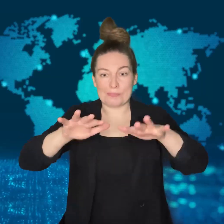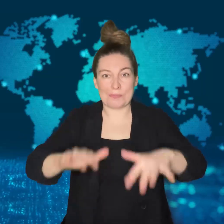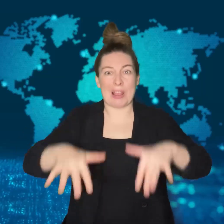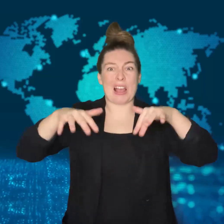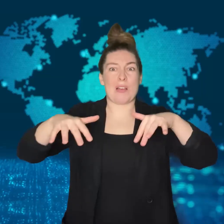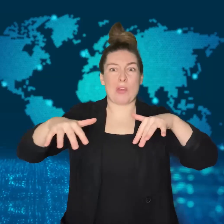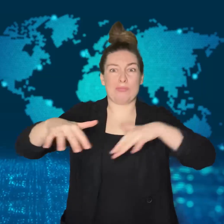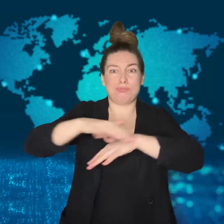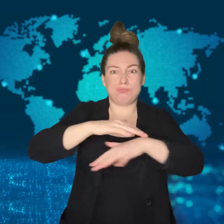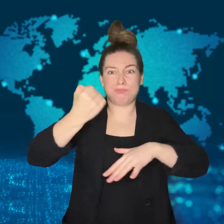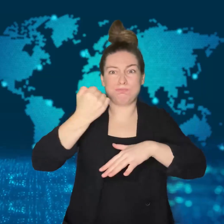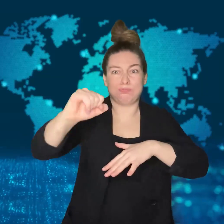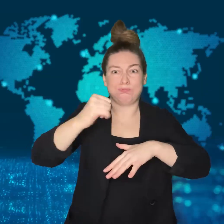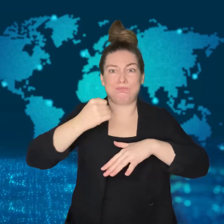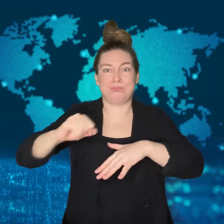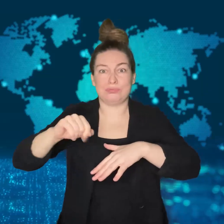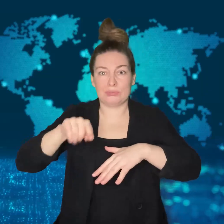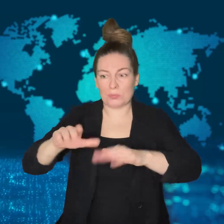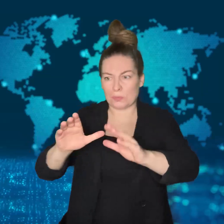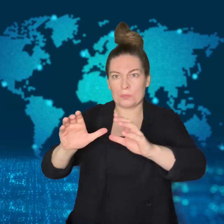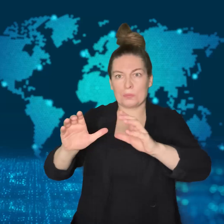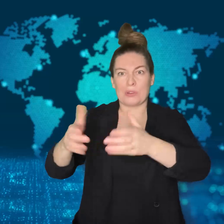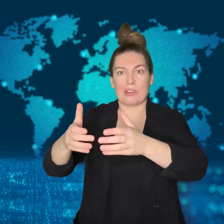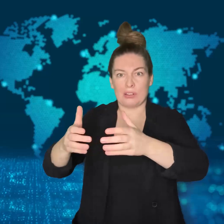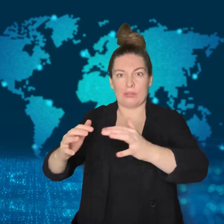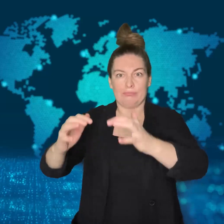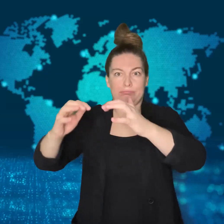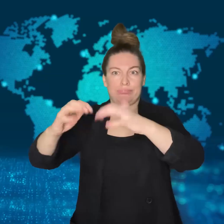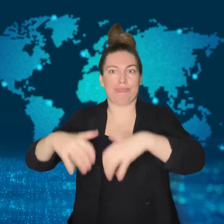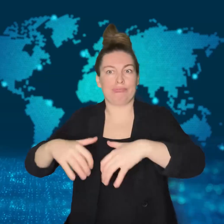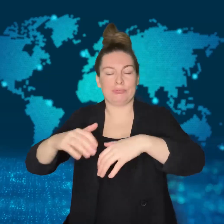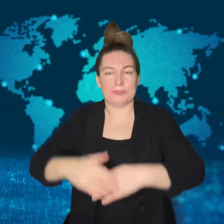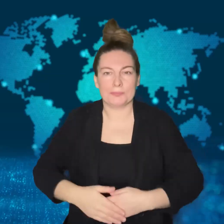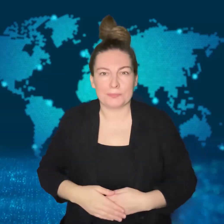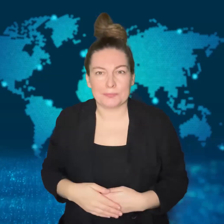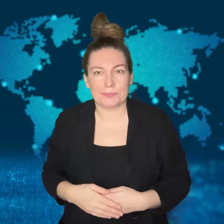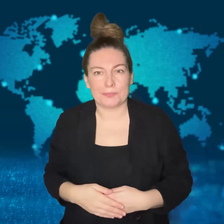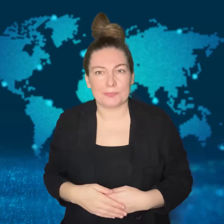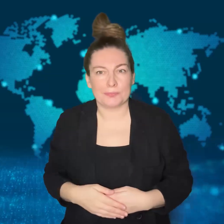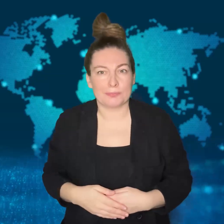A parliamentary hearing banned Yoon from overseas travel.